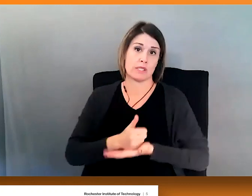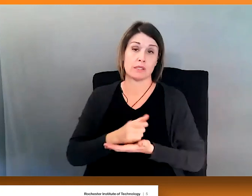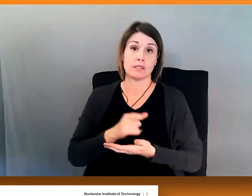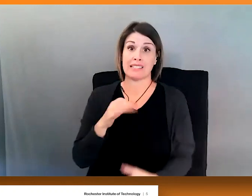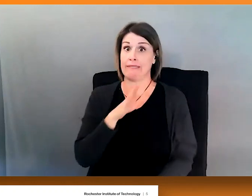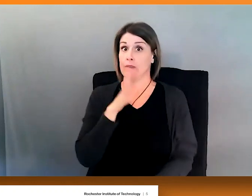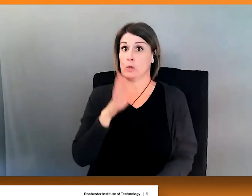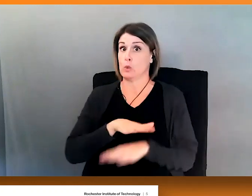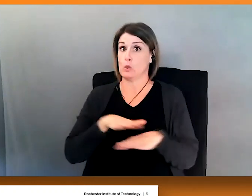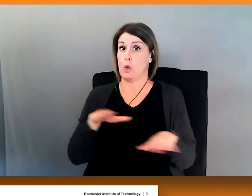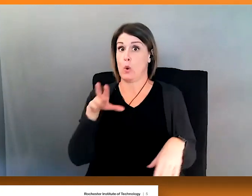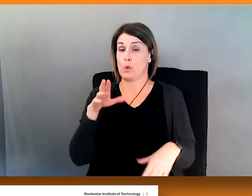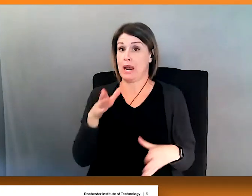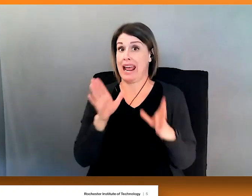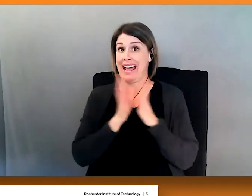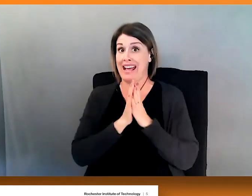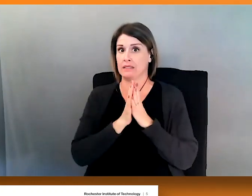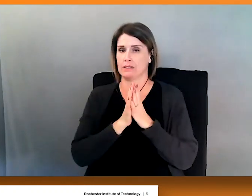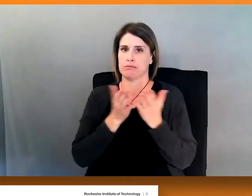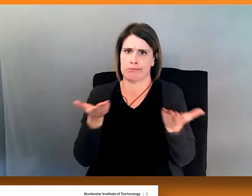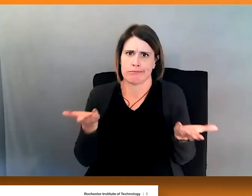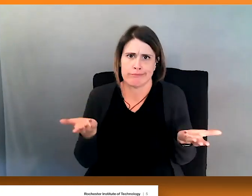going to be no, but what does it hurt to ask?